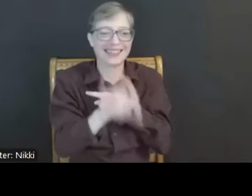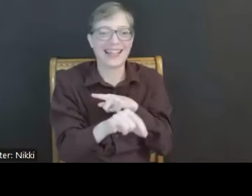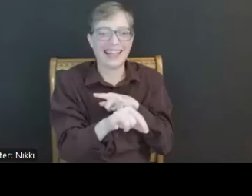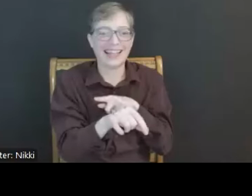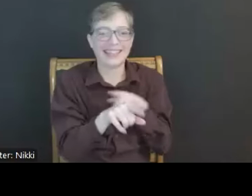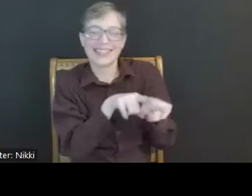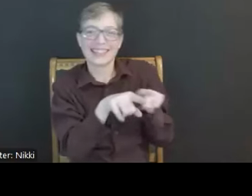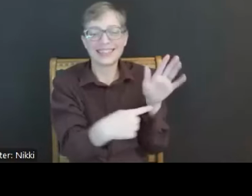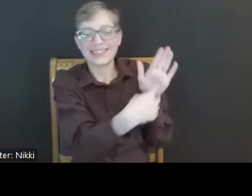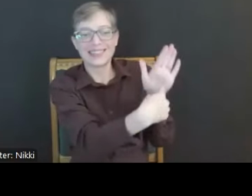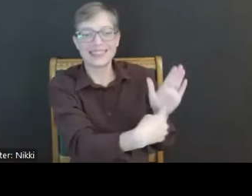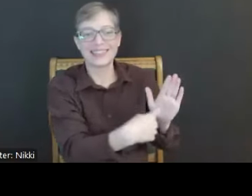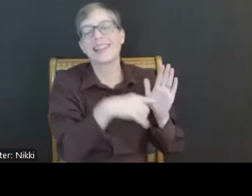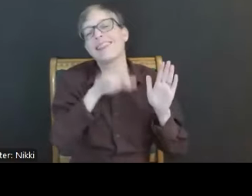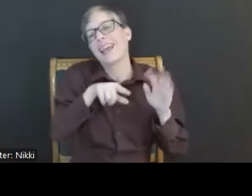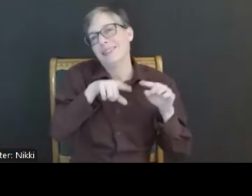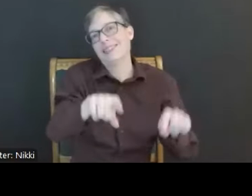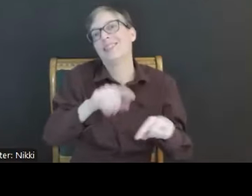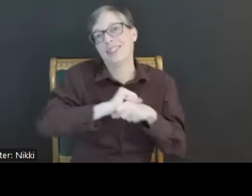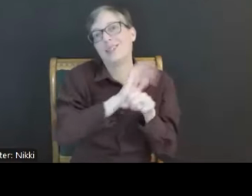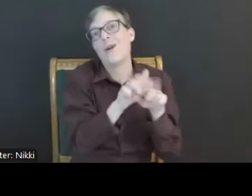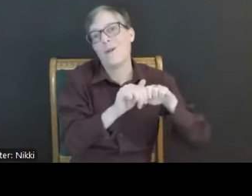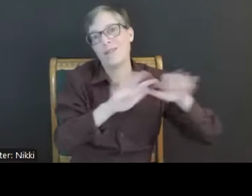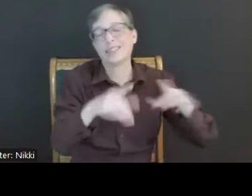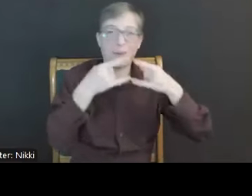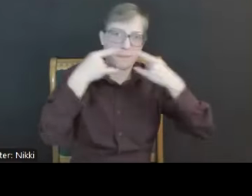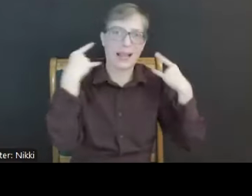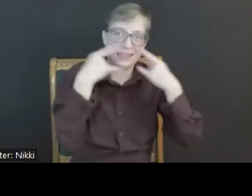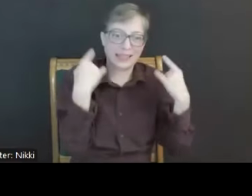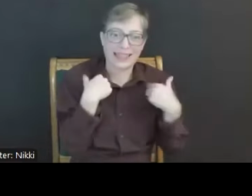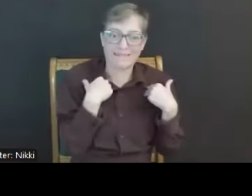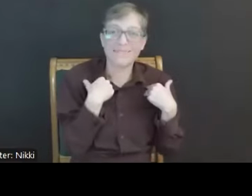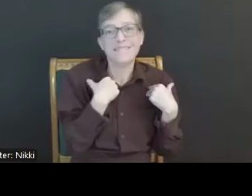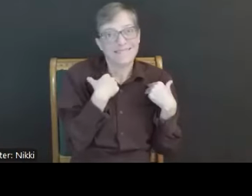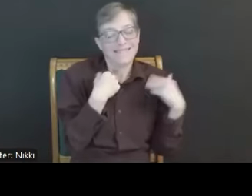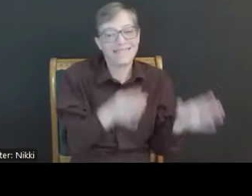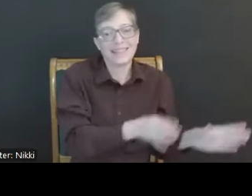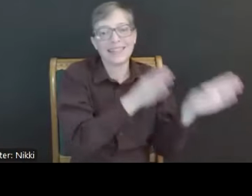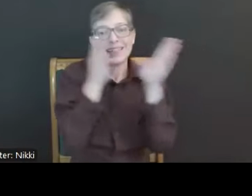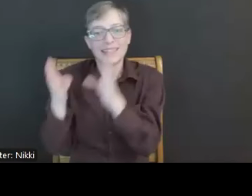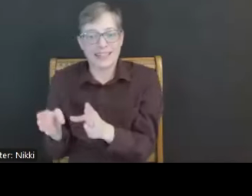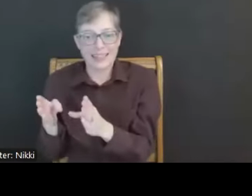was back in Co time so we're all masking up um and then we also are promoting you know awareness